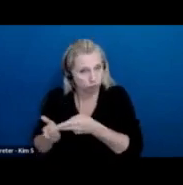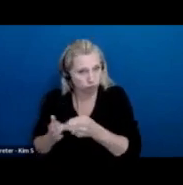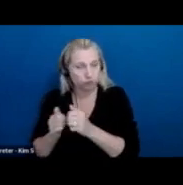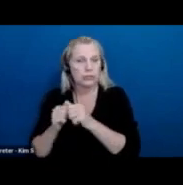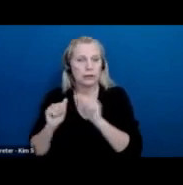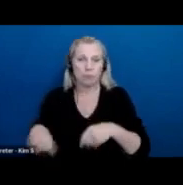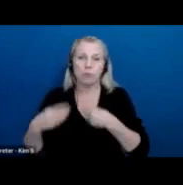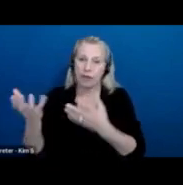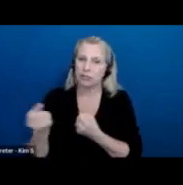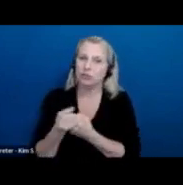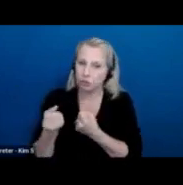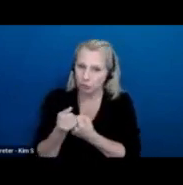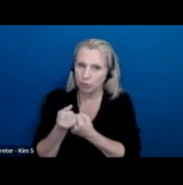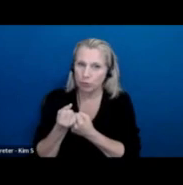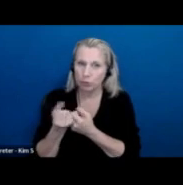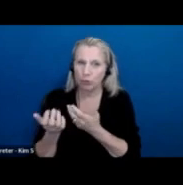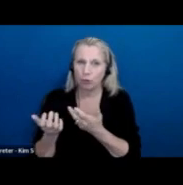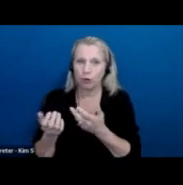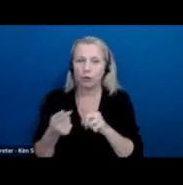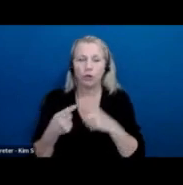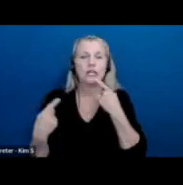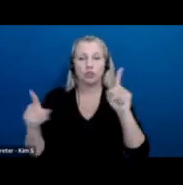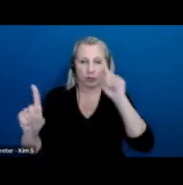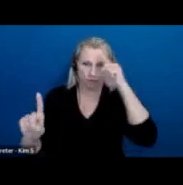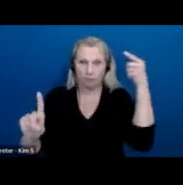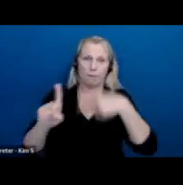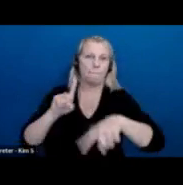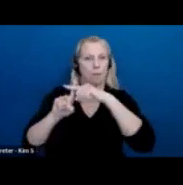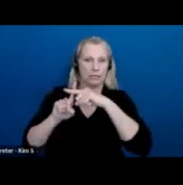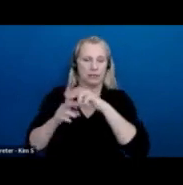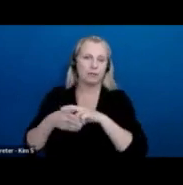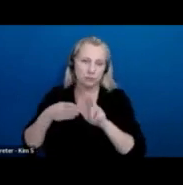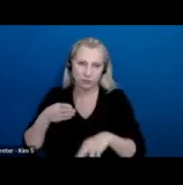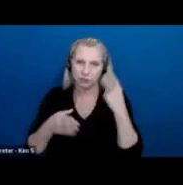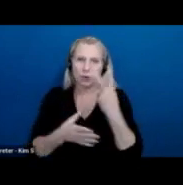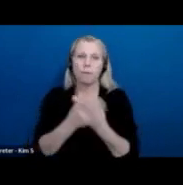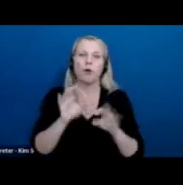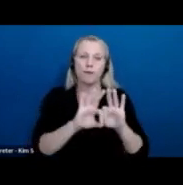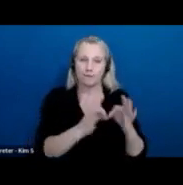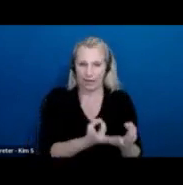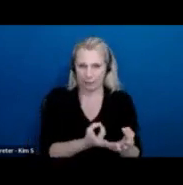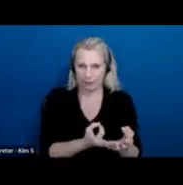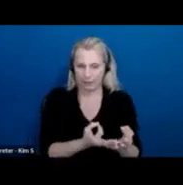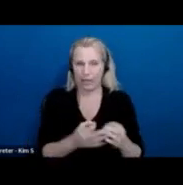support necessary to achieve positive outcomes for both families and systems.